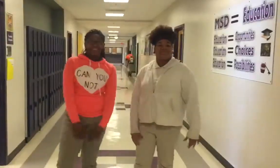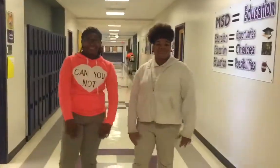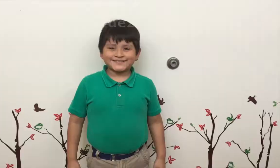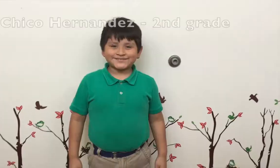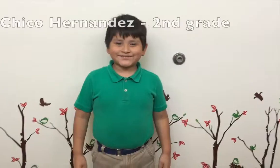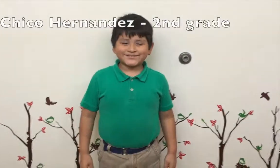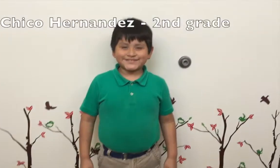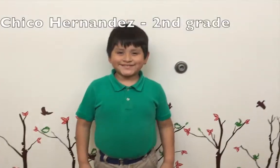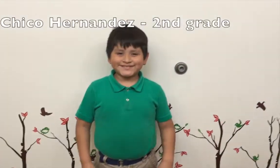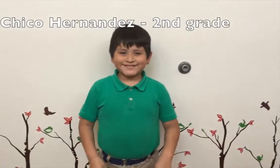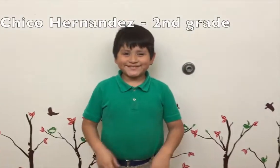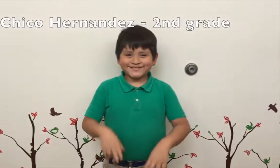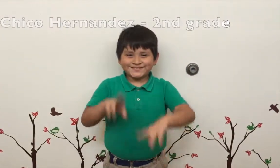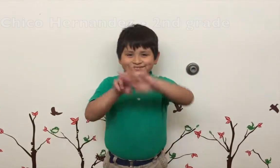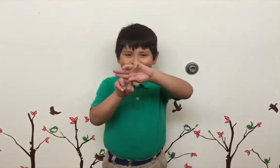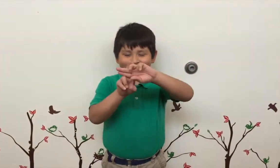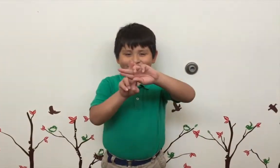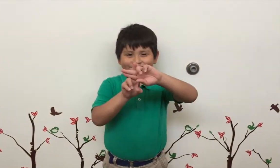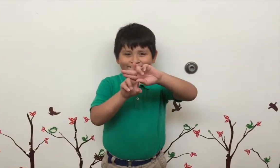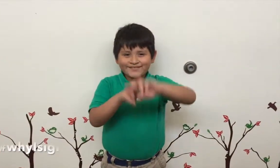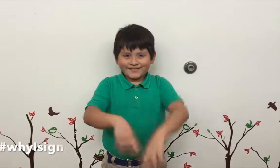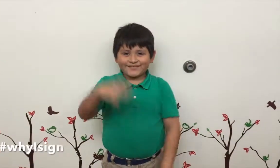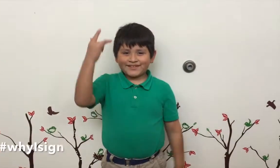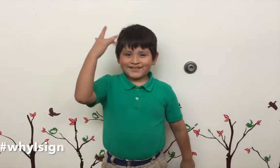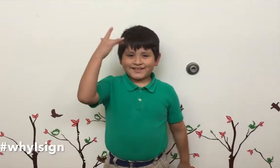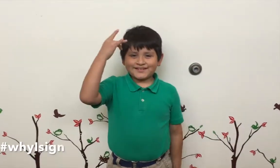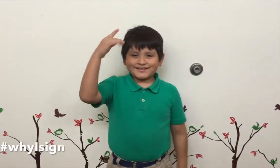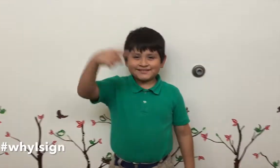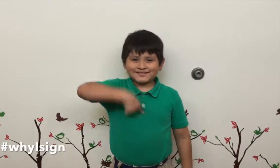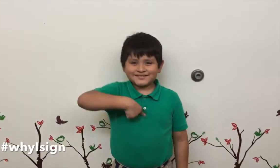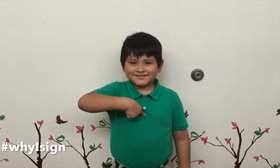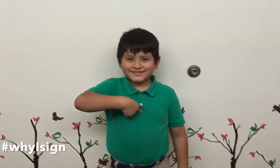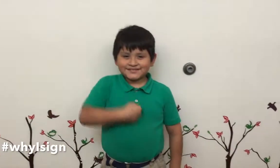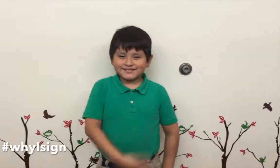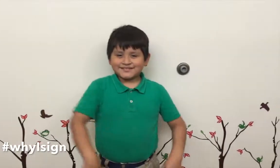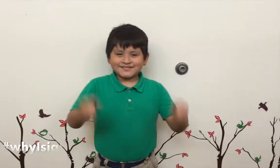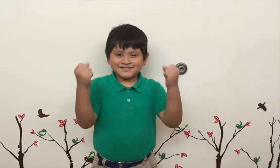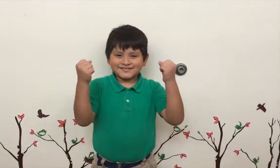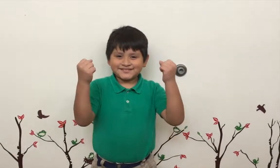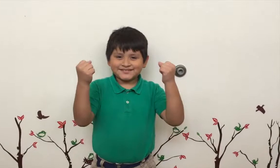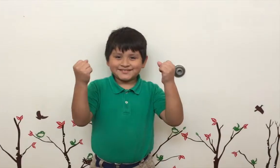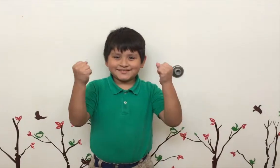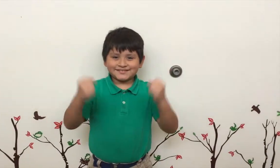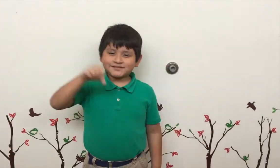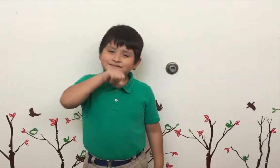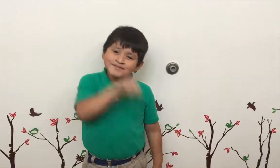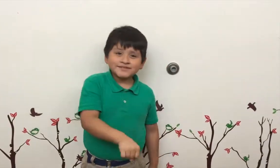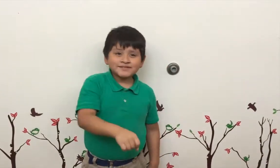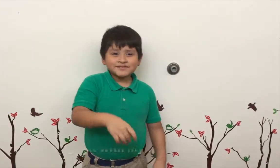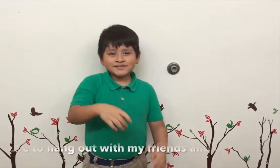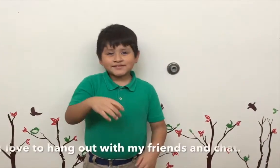It's my first language. My whole family is deaf. I can communicate with them and with my friends.